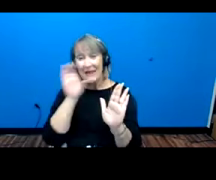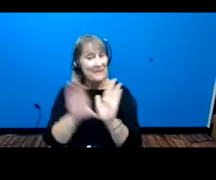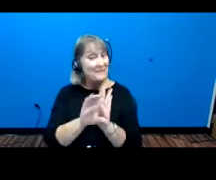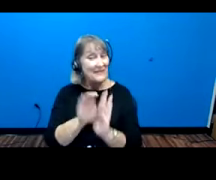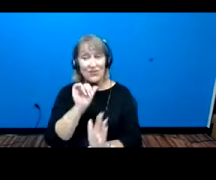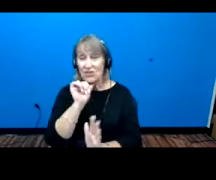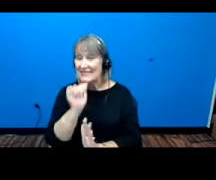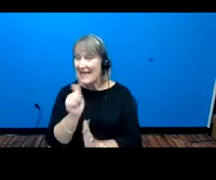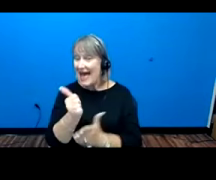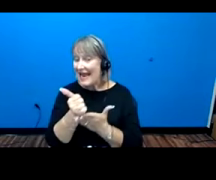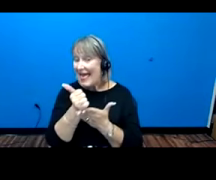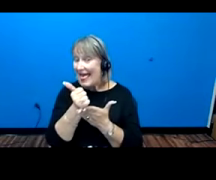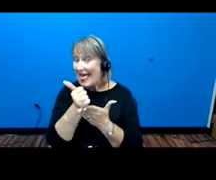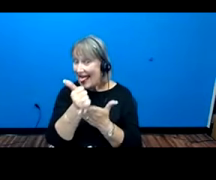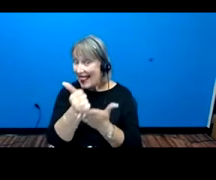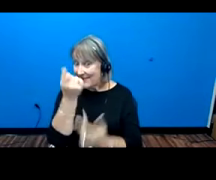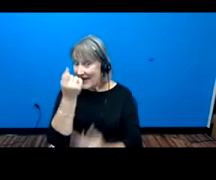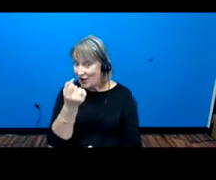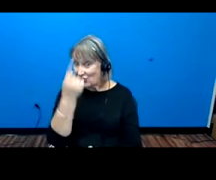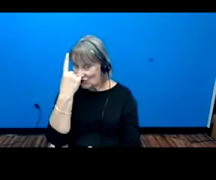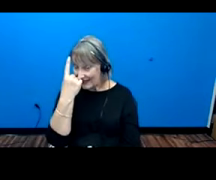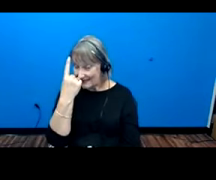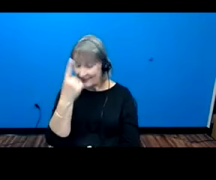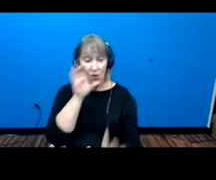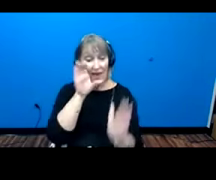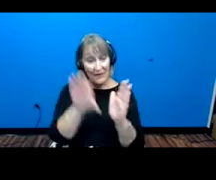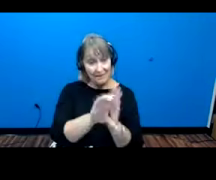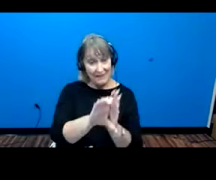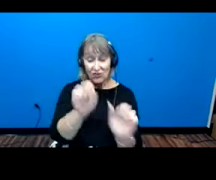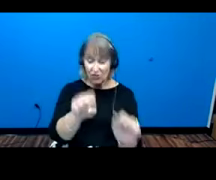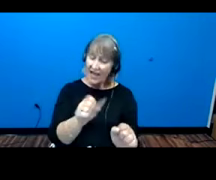unless there's clear detail alignment with the content. So, yes, it's great to have pictures,